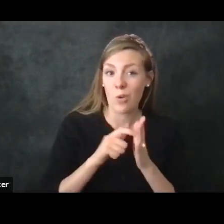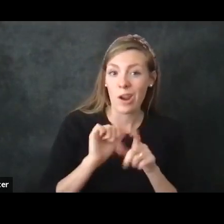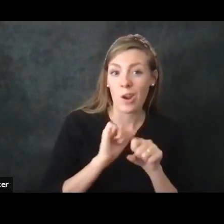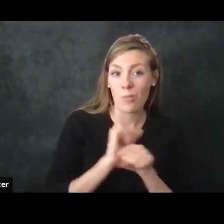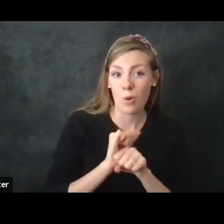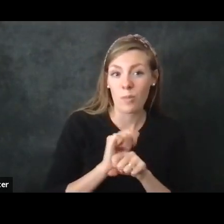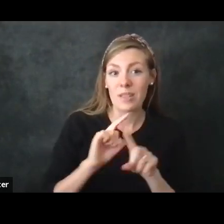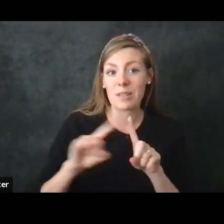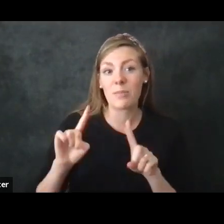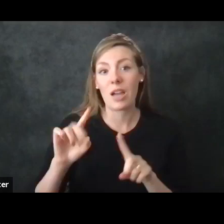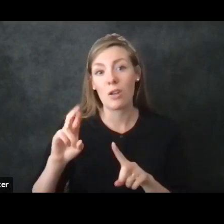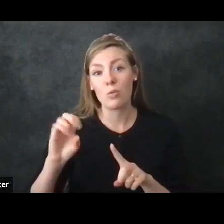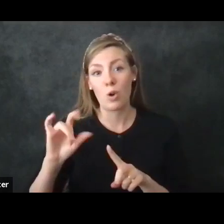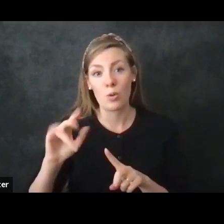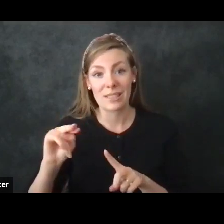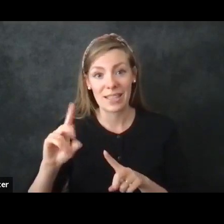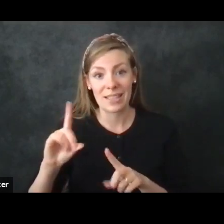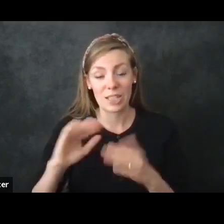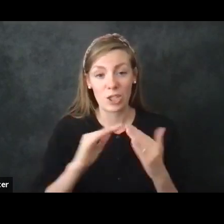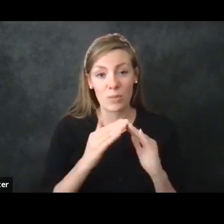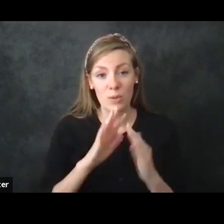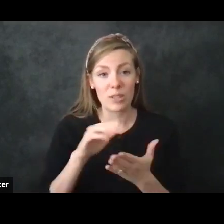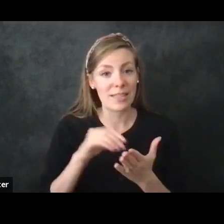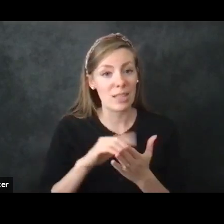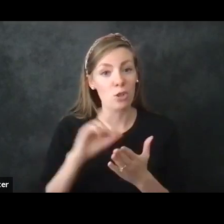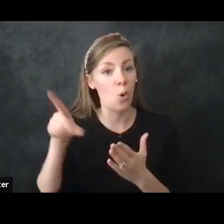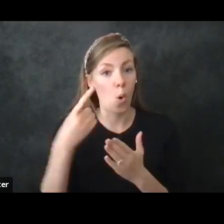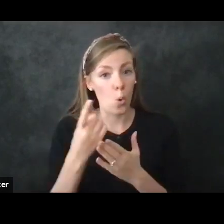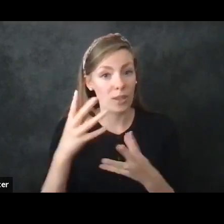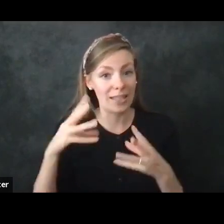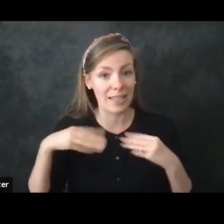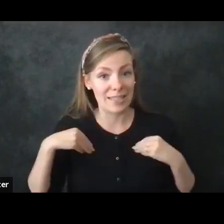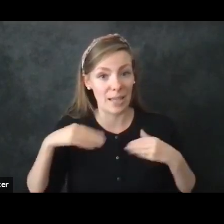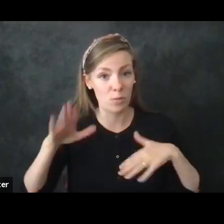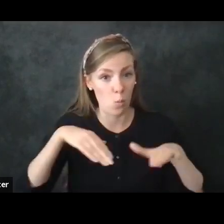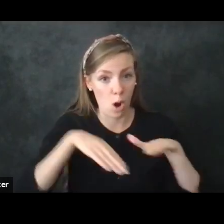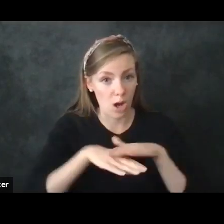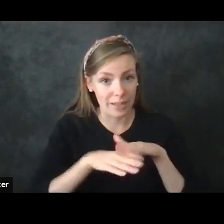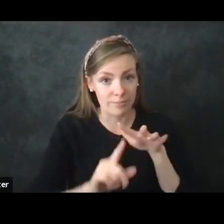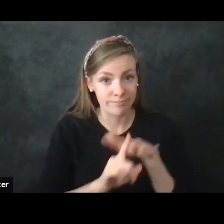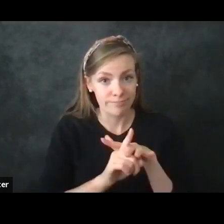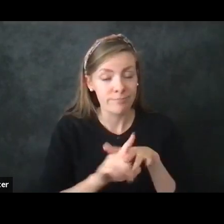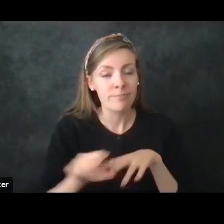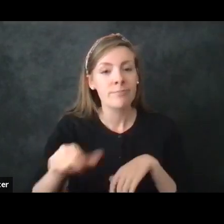Center, for example, only accept walking clients. Others, such as those operated by Curative